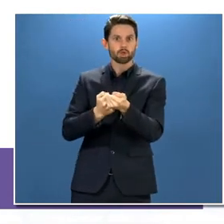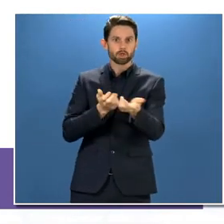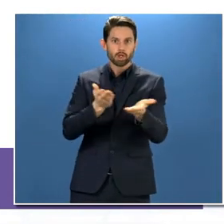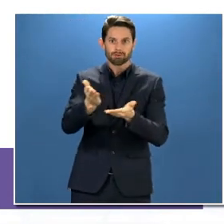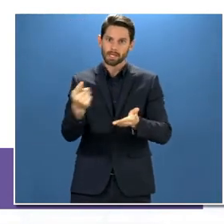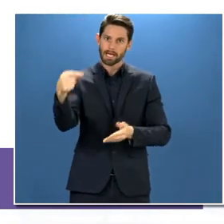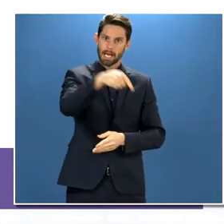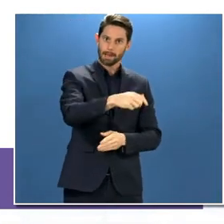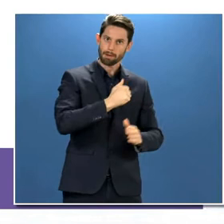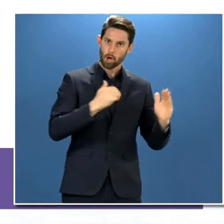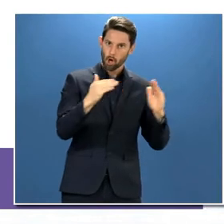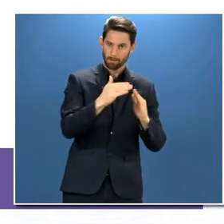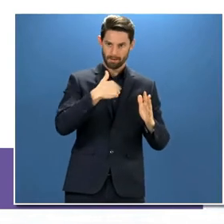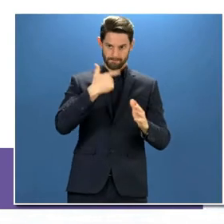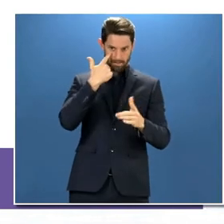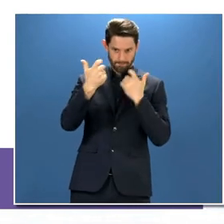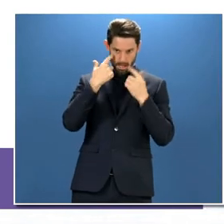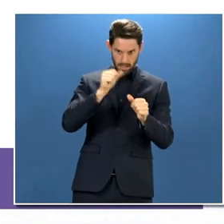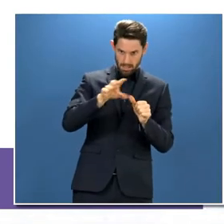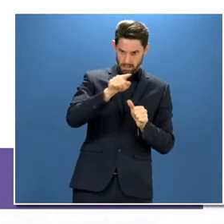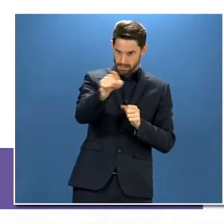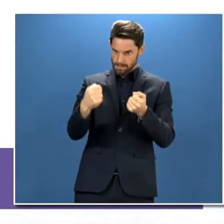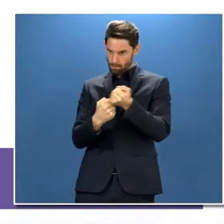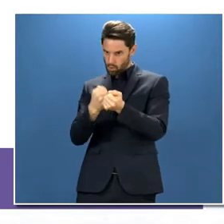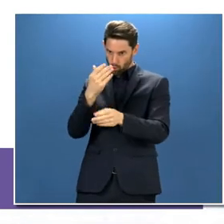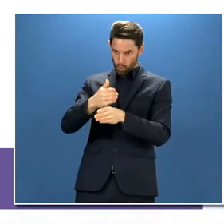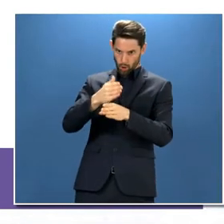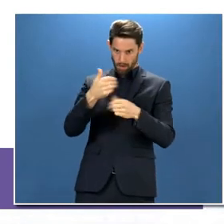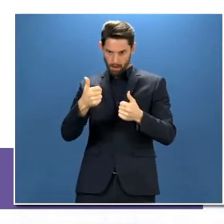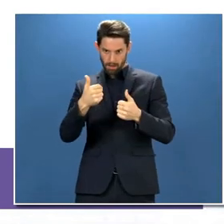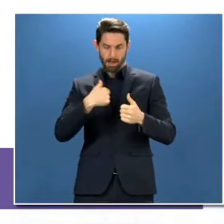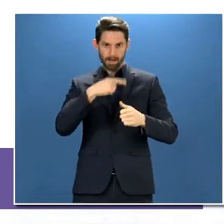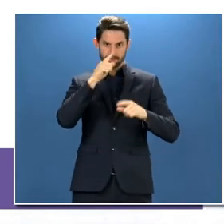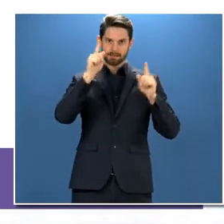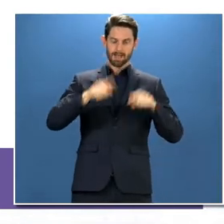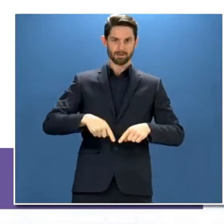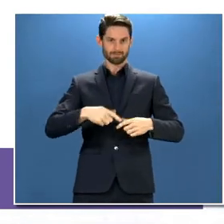continuity of service to enable me to then seek employment.